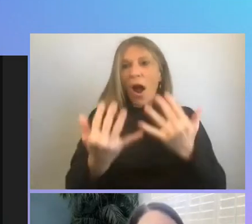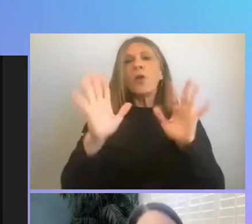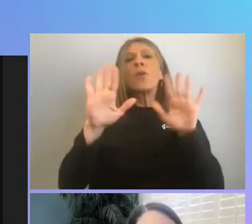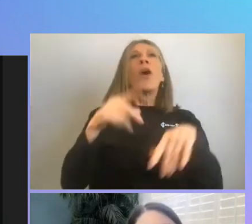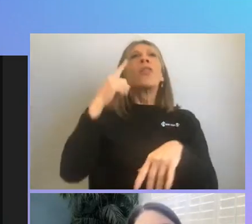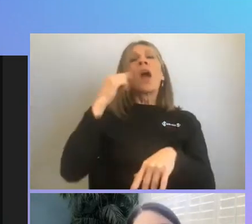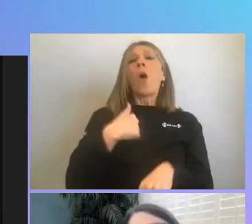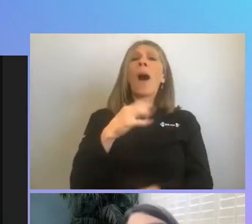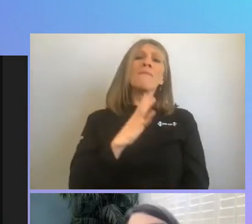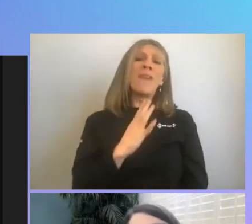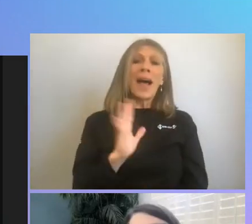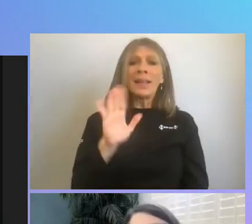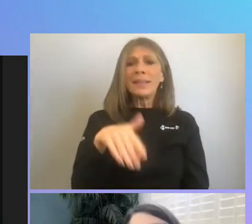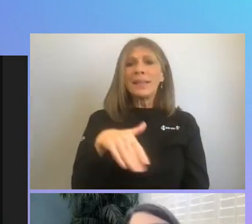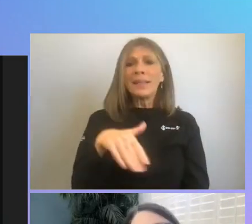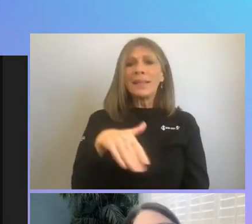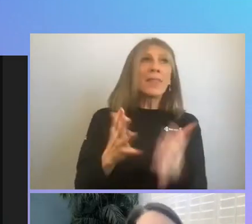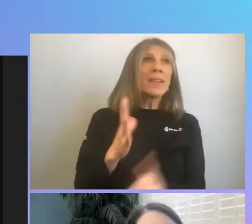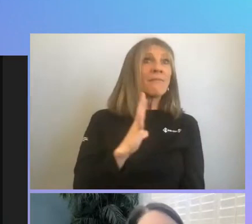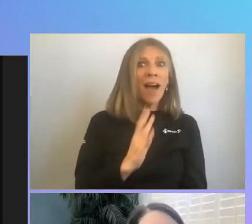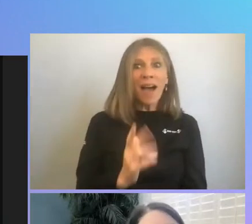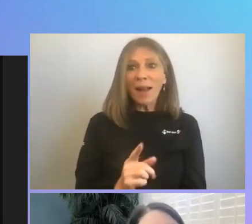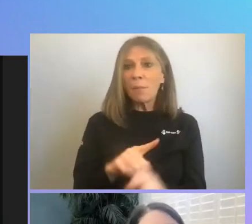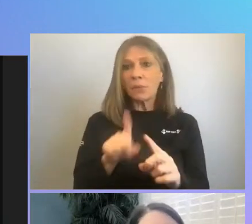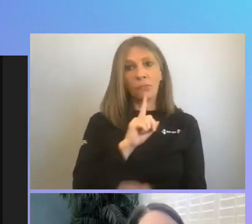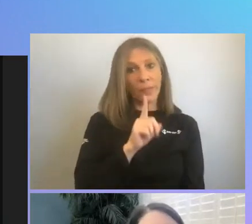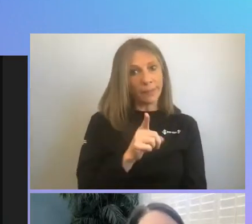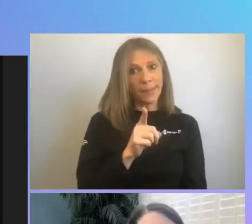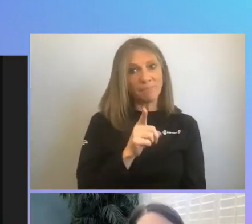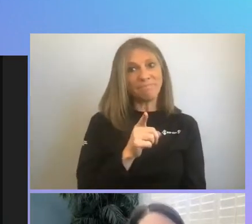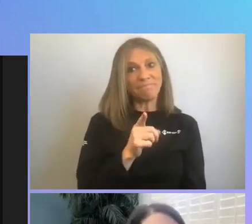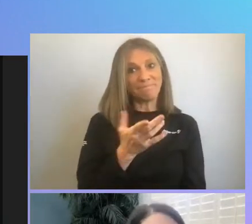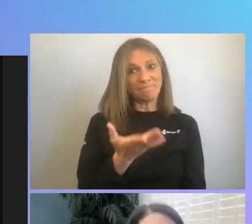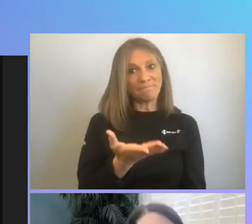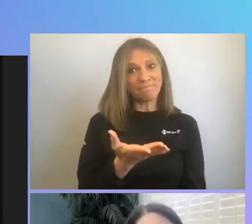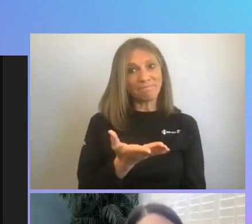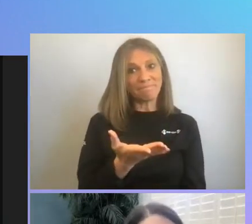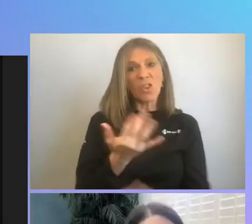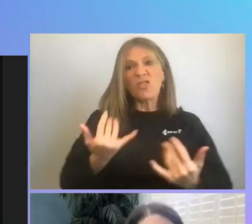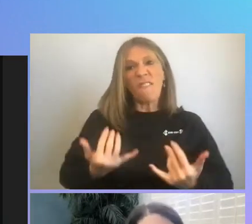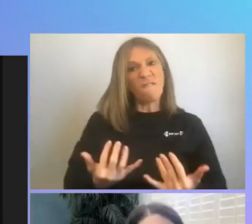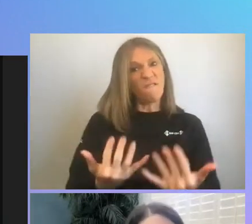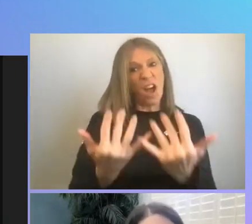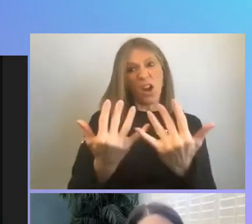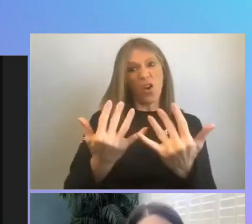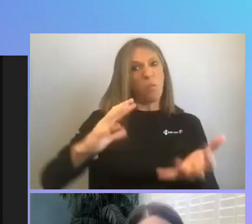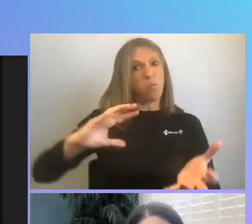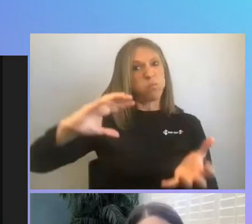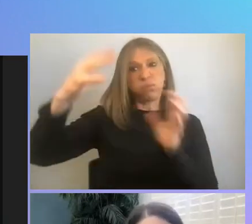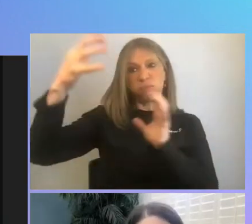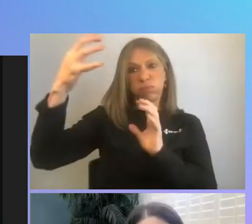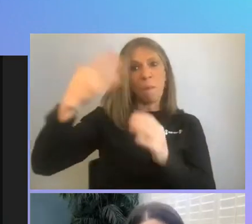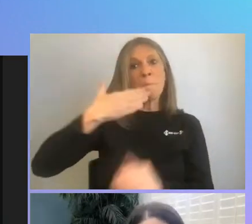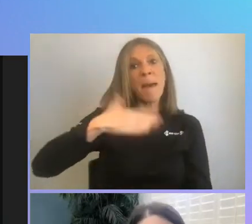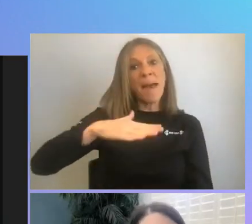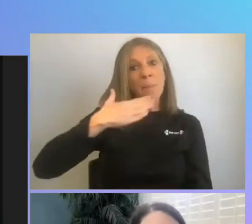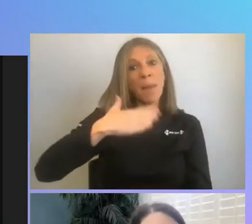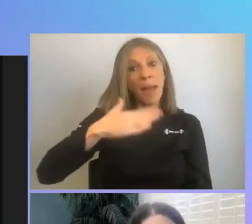fine. But really, there's a fire, and this is bad, bad, bad.